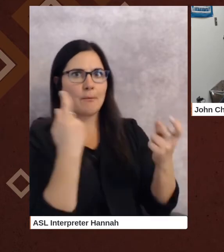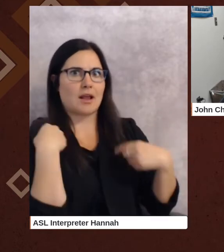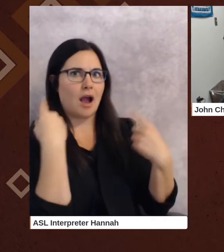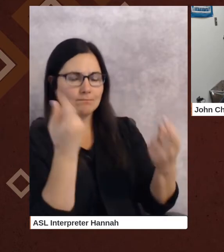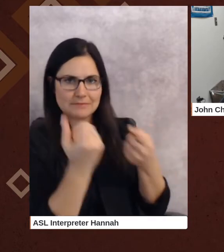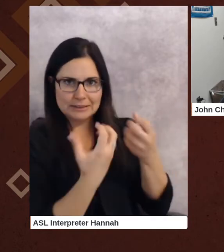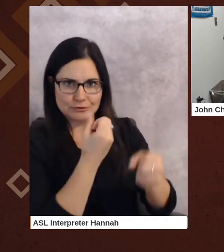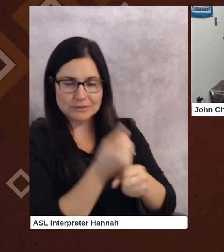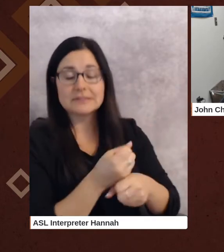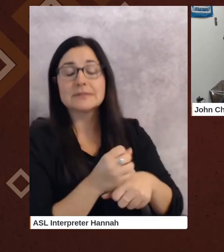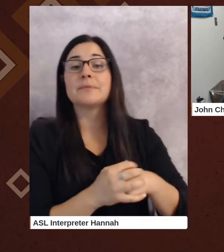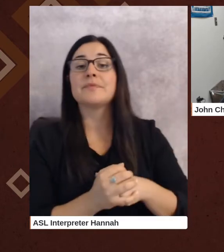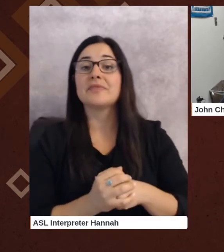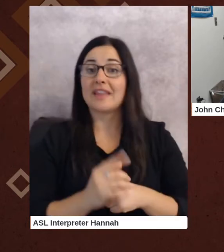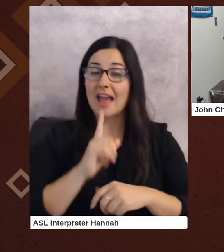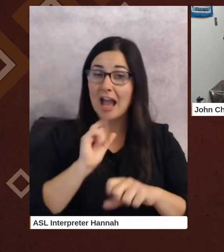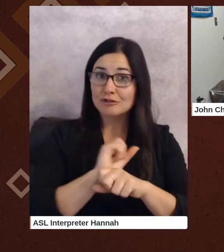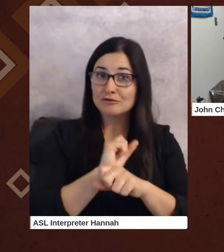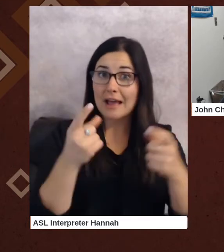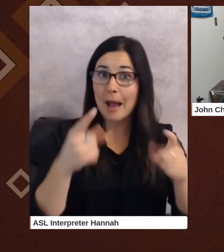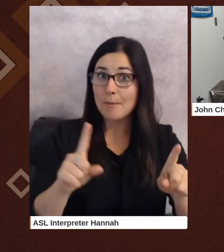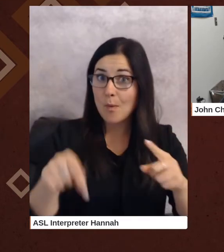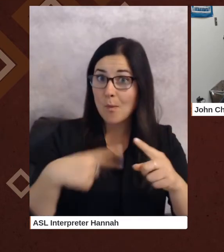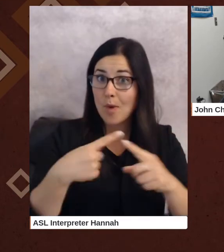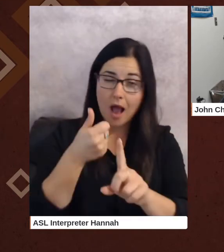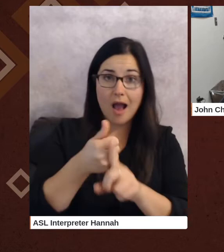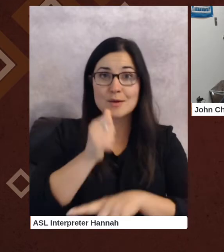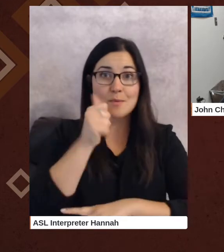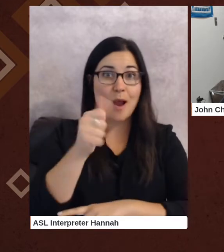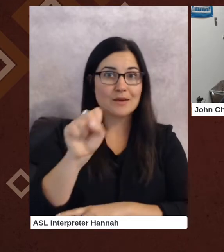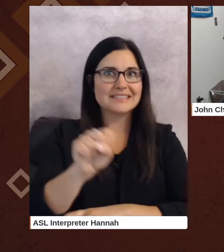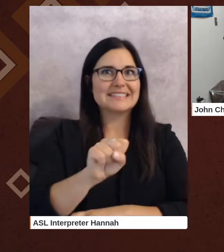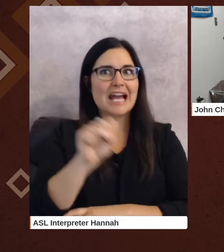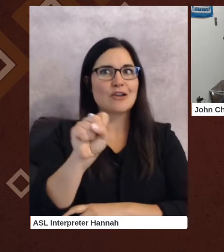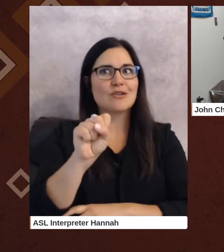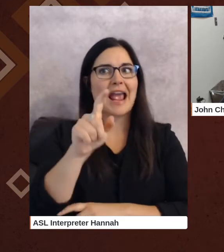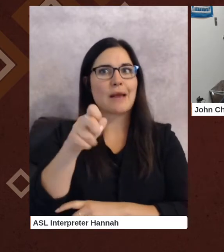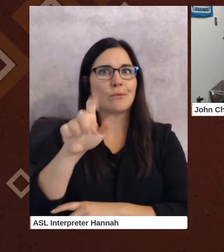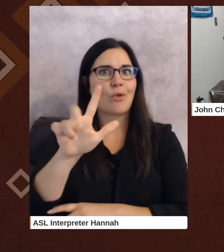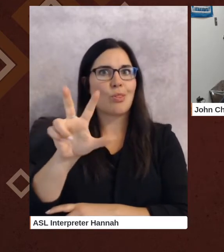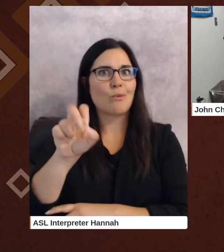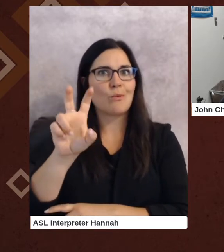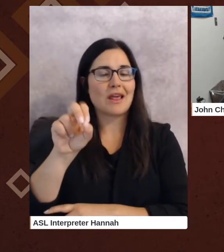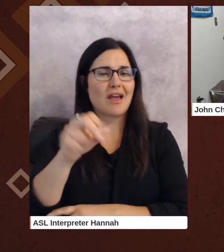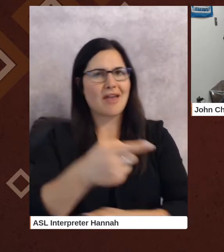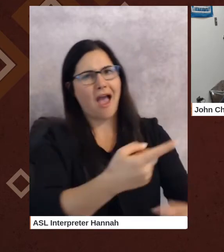And this is actually happening tomorrow, Saturday, April 30th. So take advantage of visiting that as well.